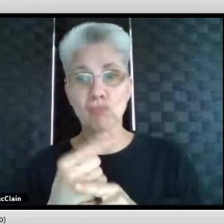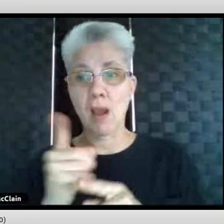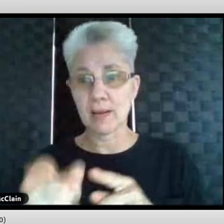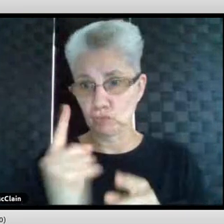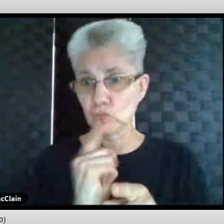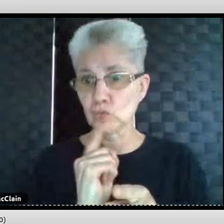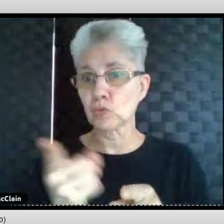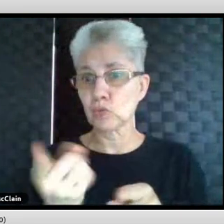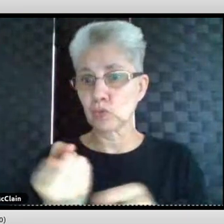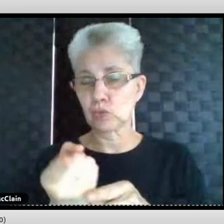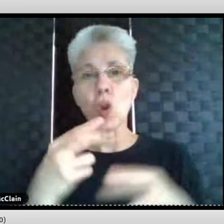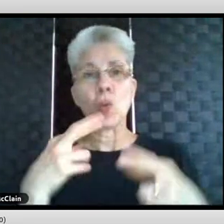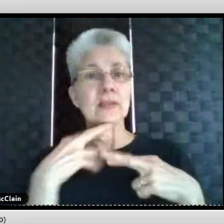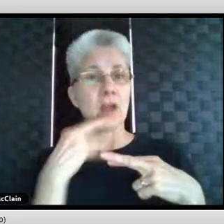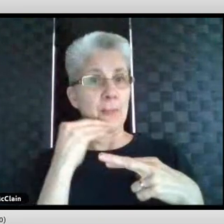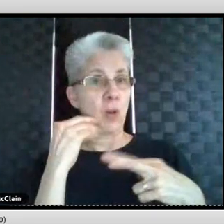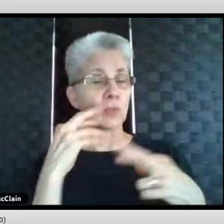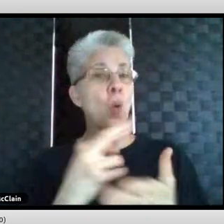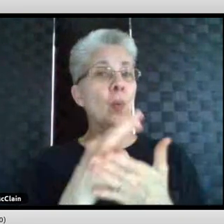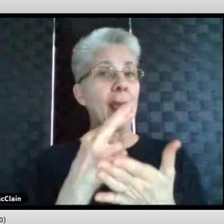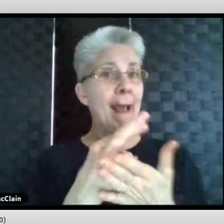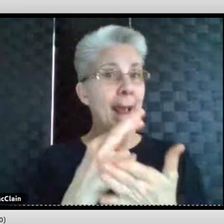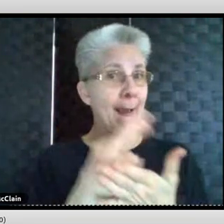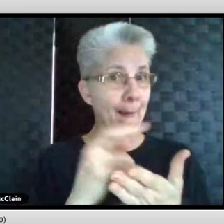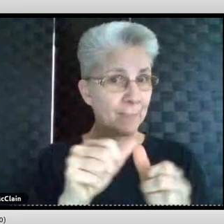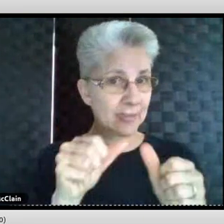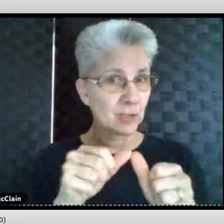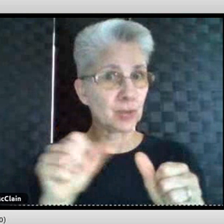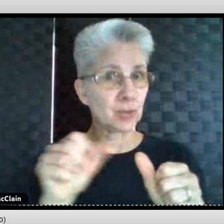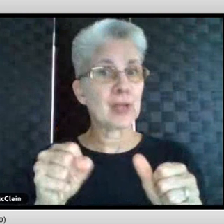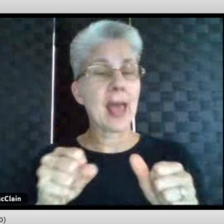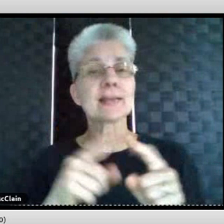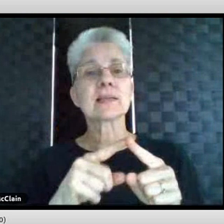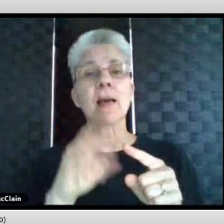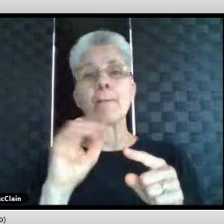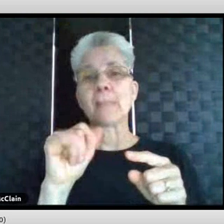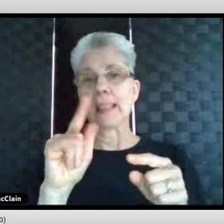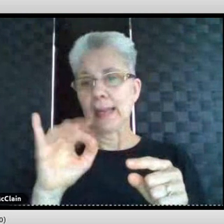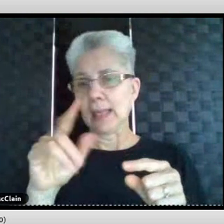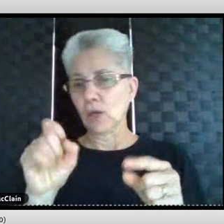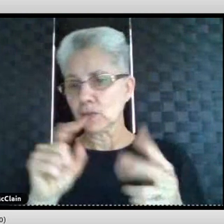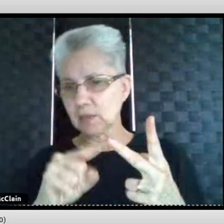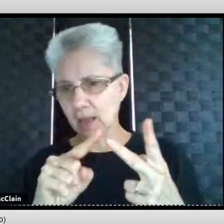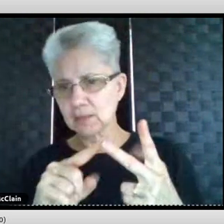So retirement homes, rehab centers, millennials.